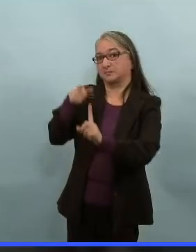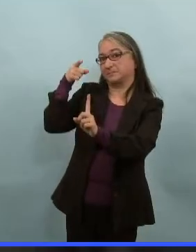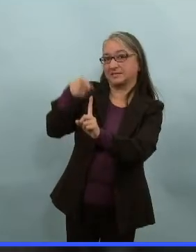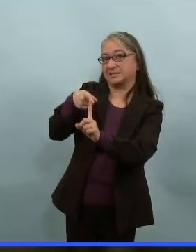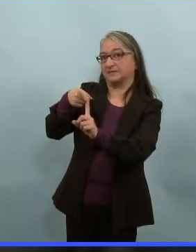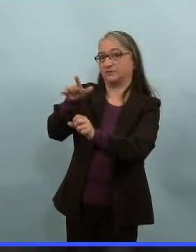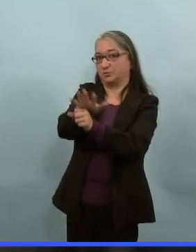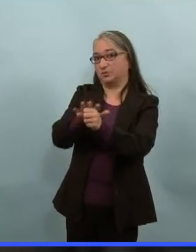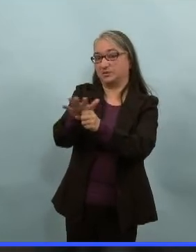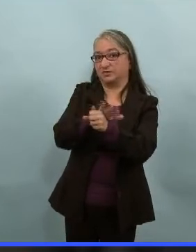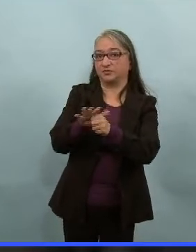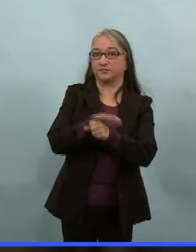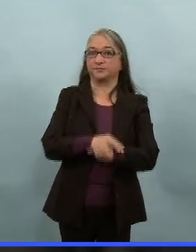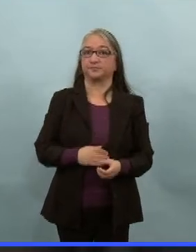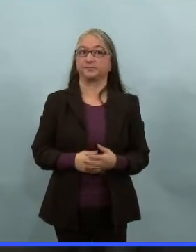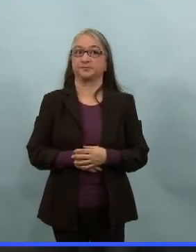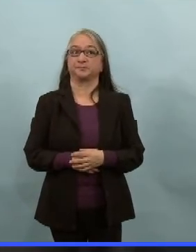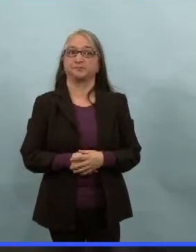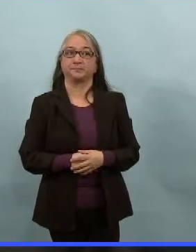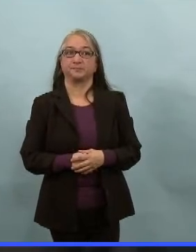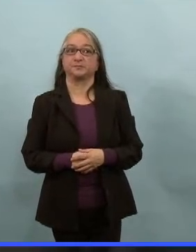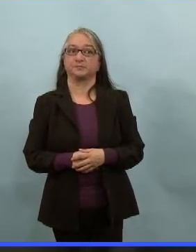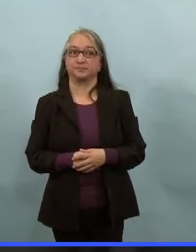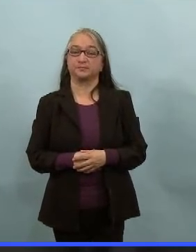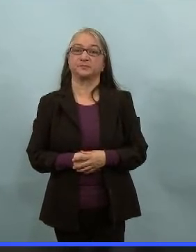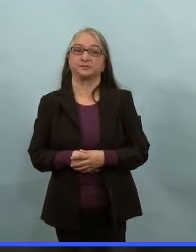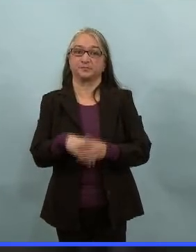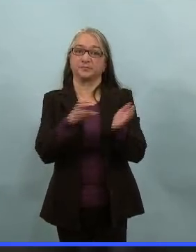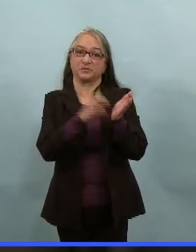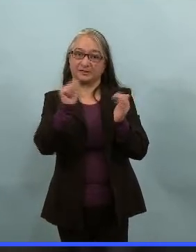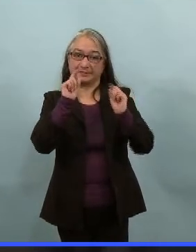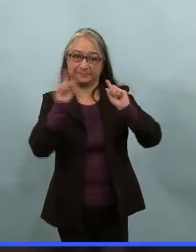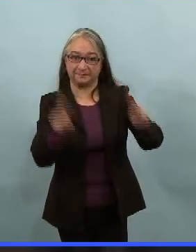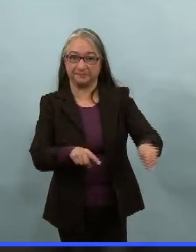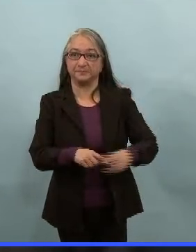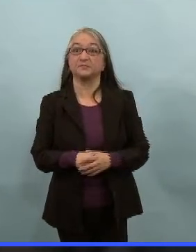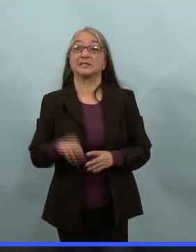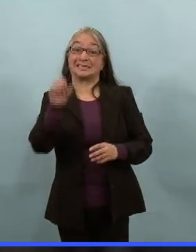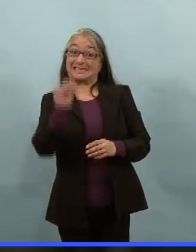it's going to be the dominance trade in southern uh it's going to get into the northern regional